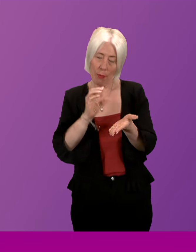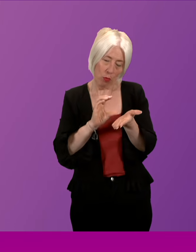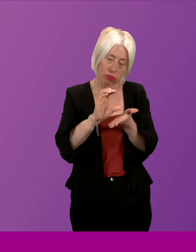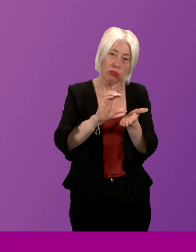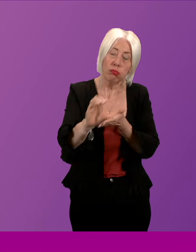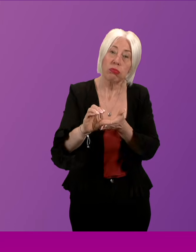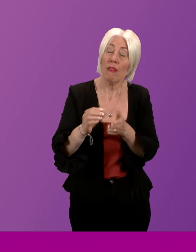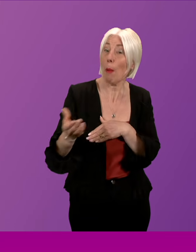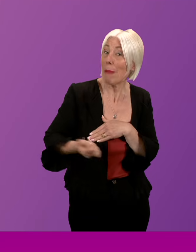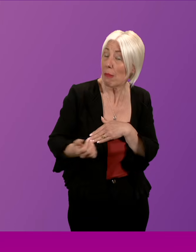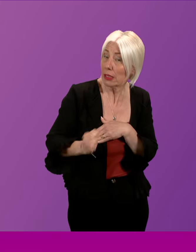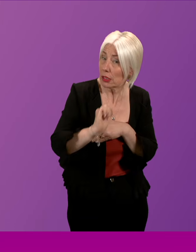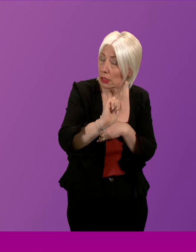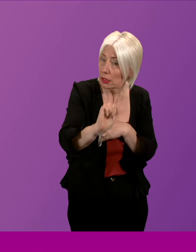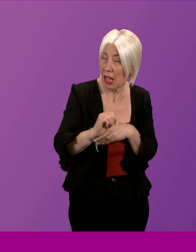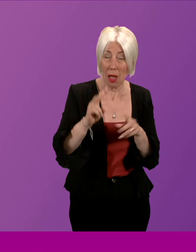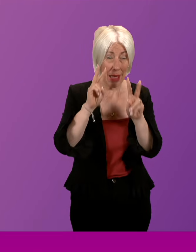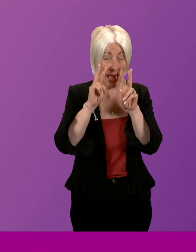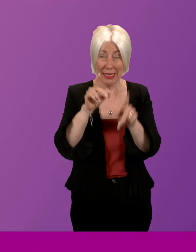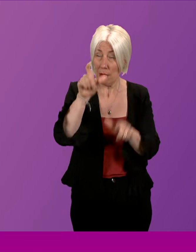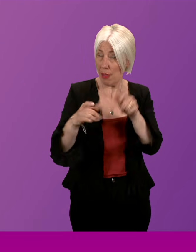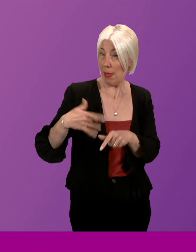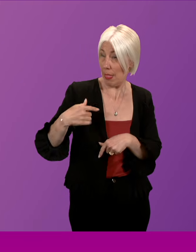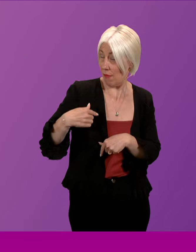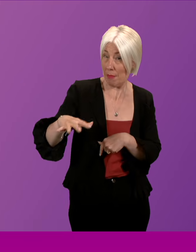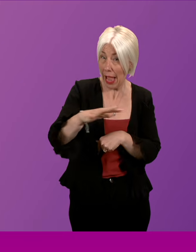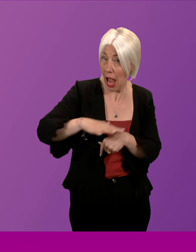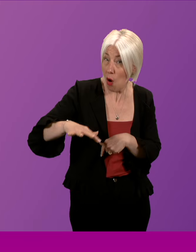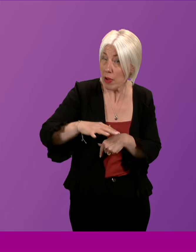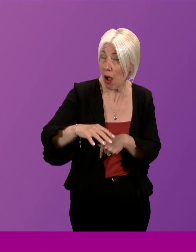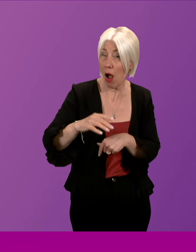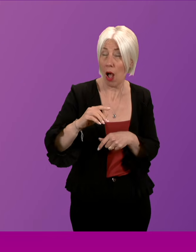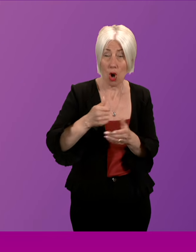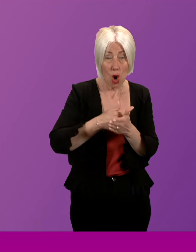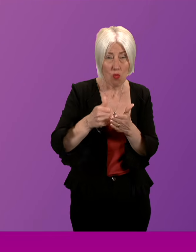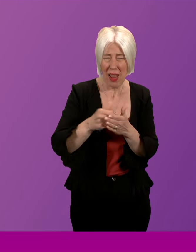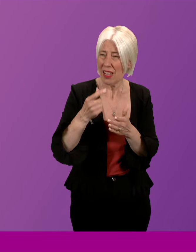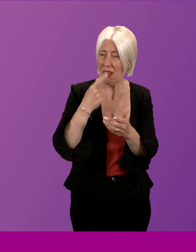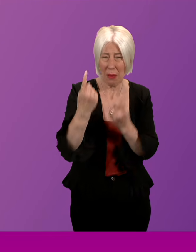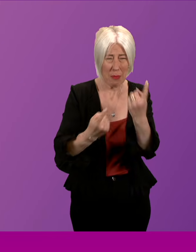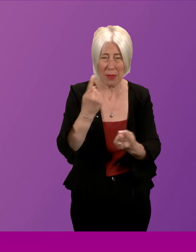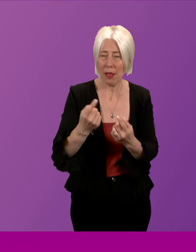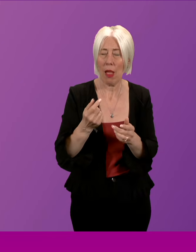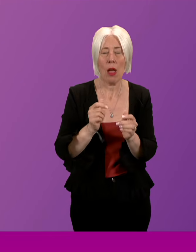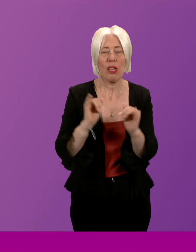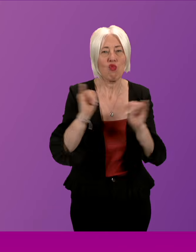frequently come across constituents who face crisis and rent arrears and who have